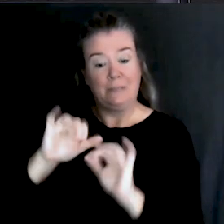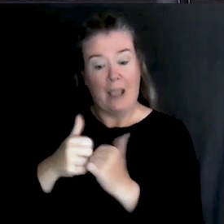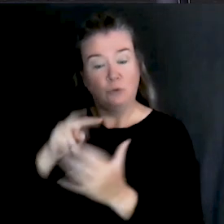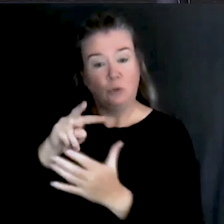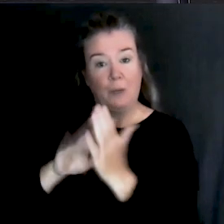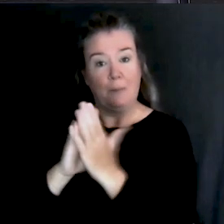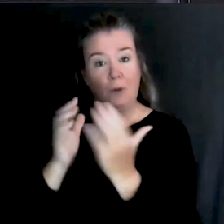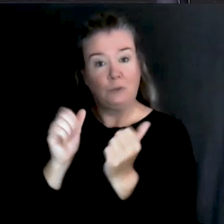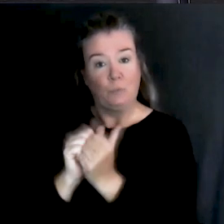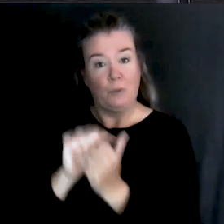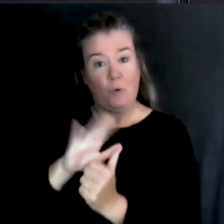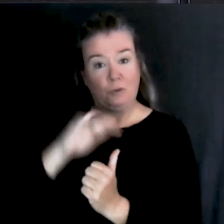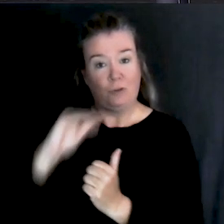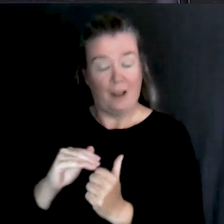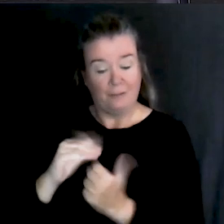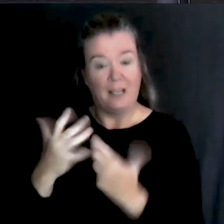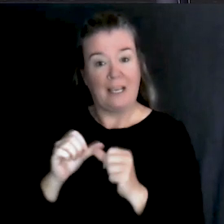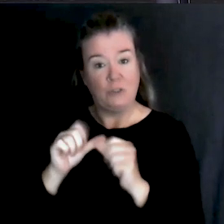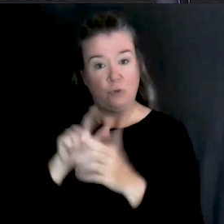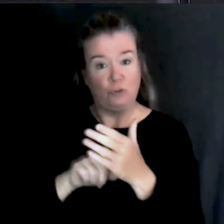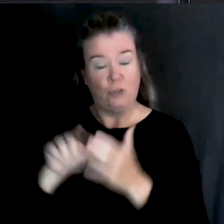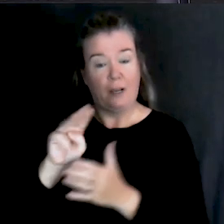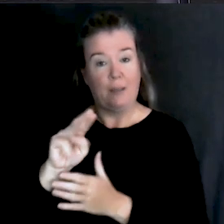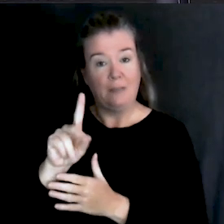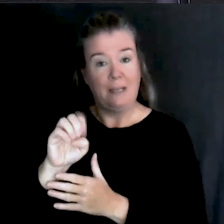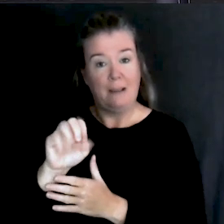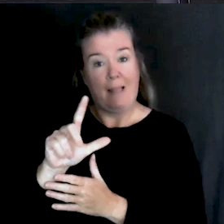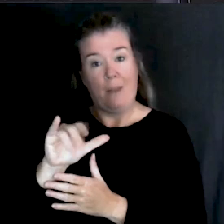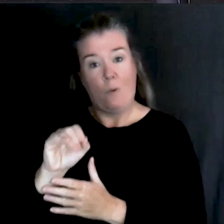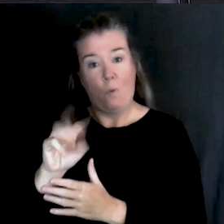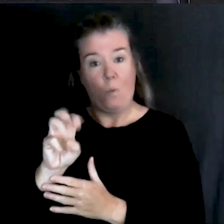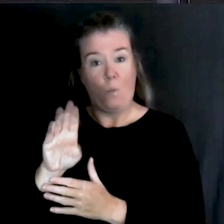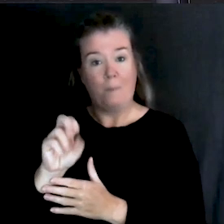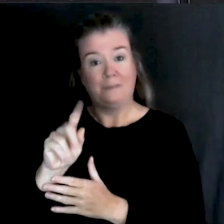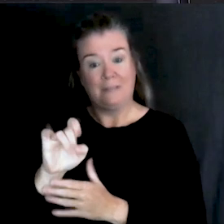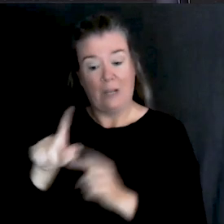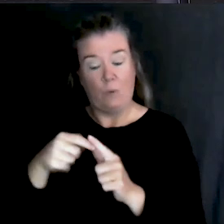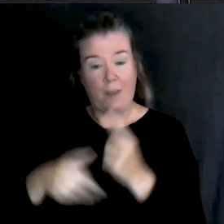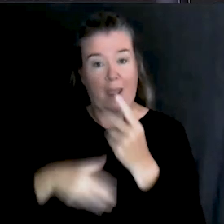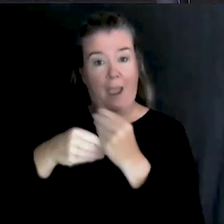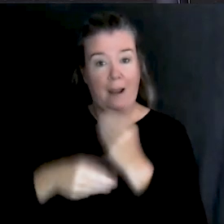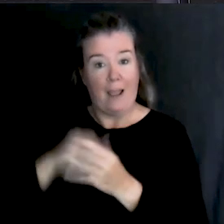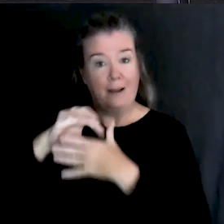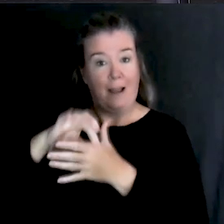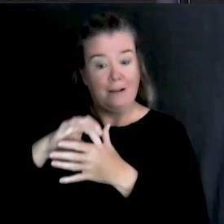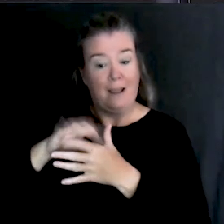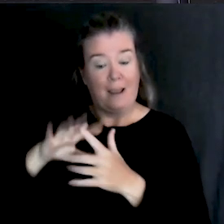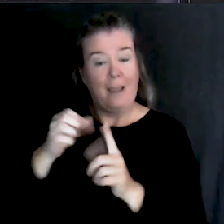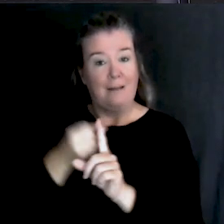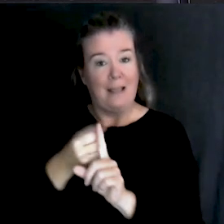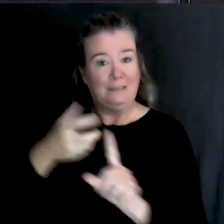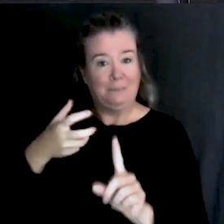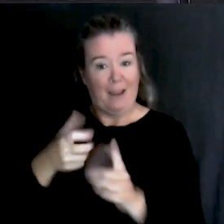child. Continue to check the MDE-LIO website as we add content and expand our reading kit library.